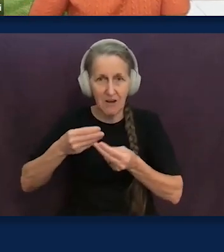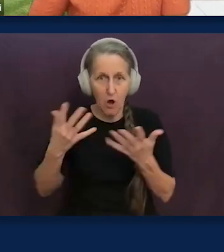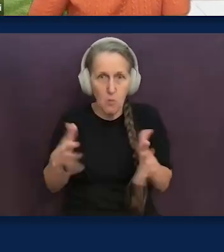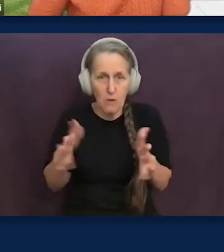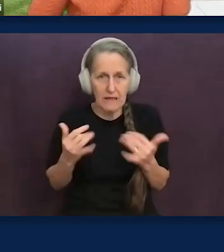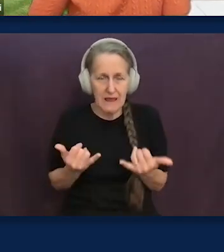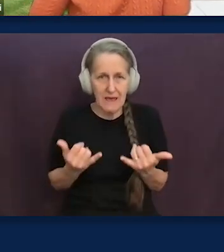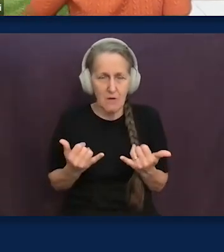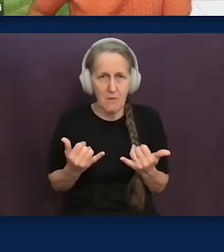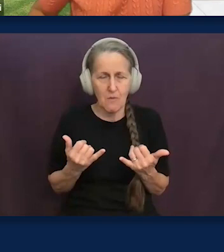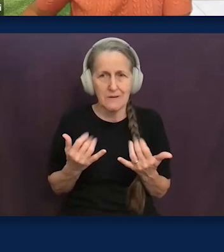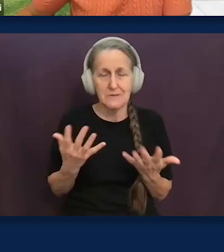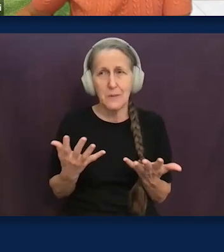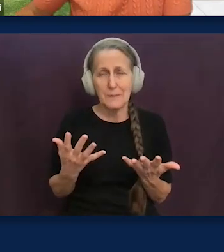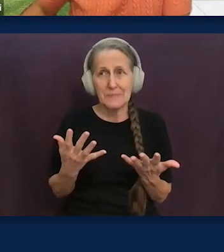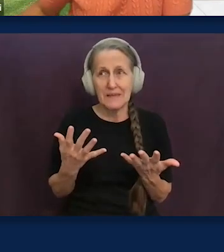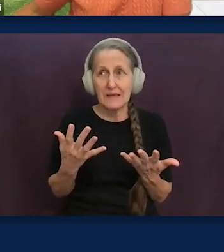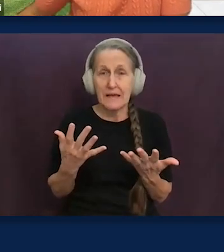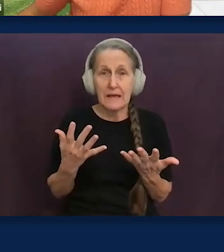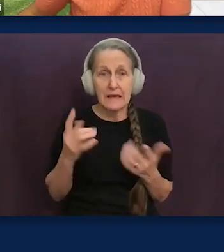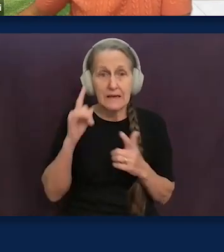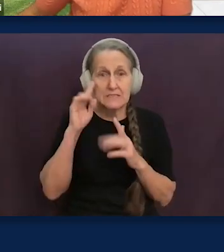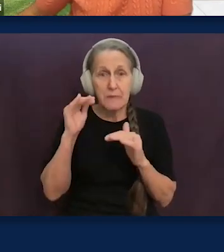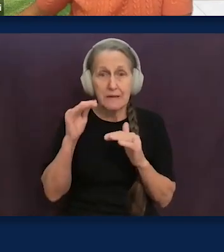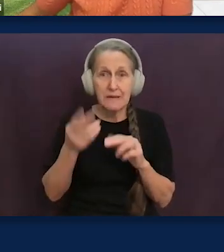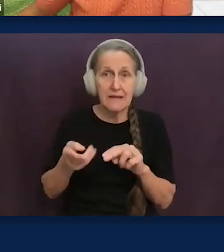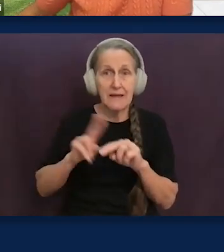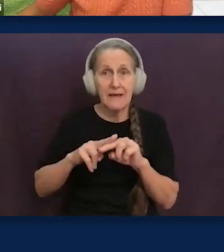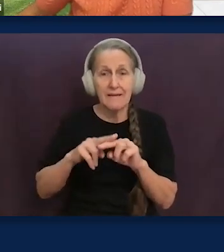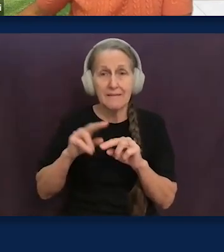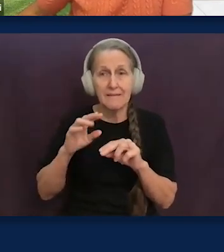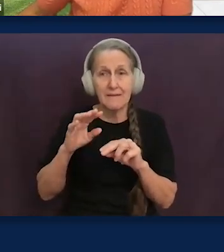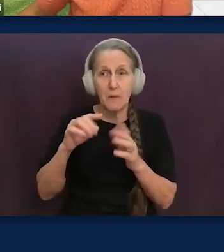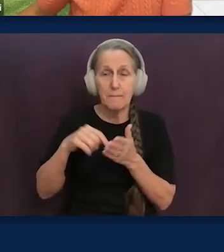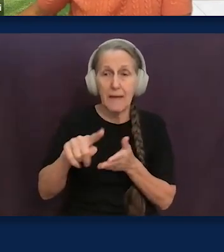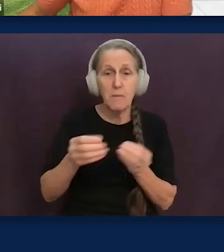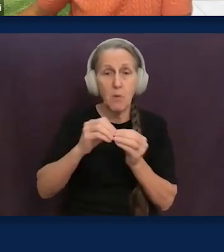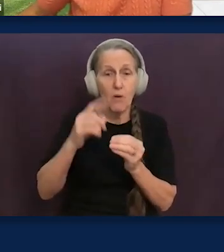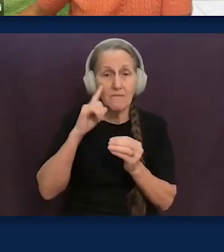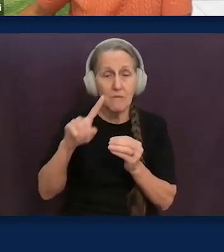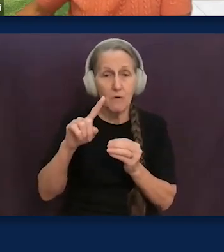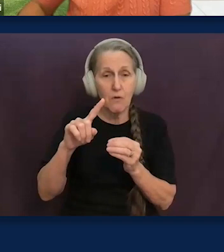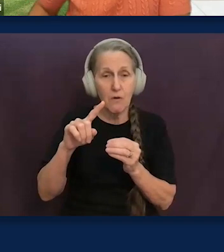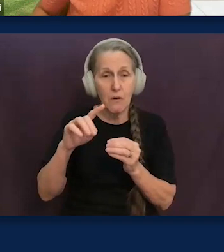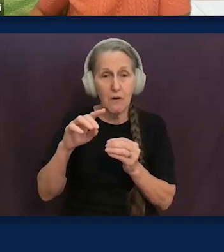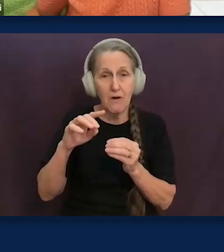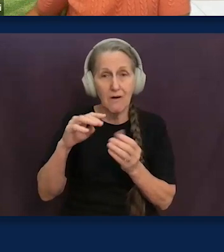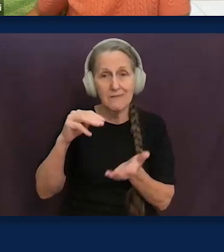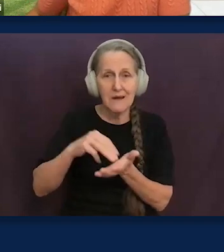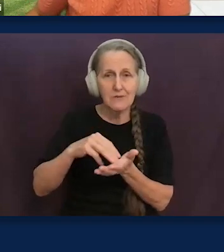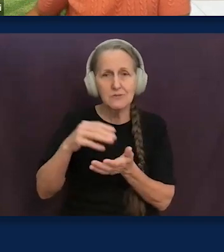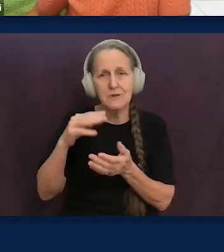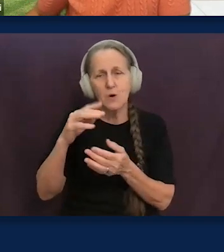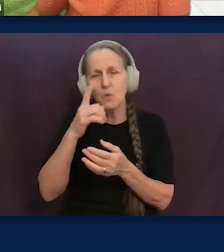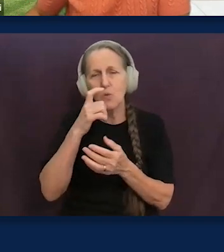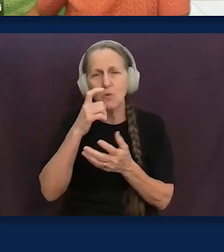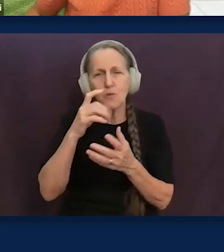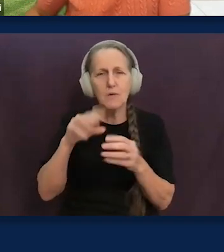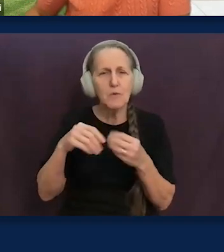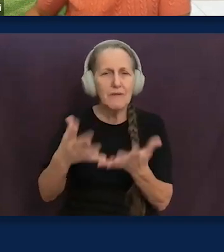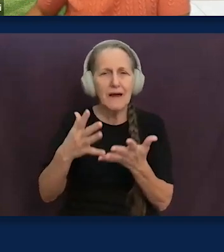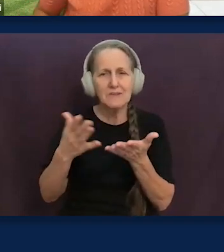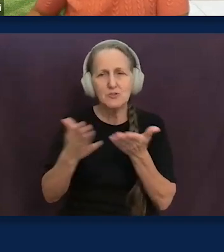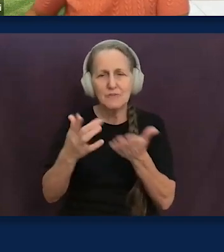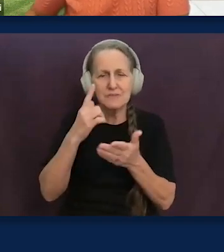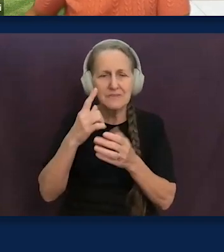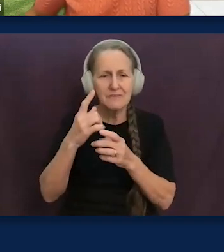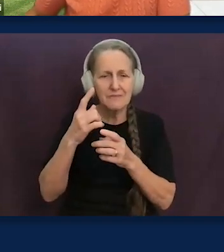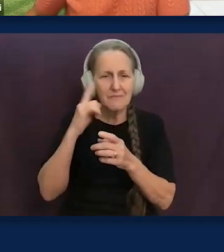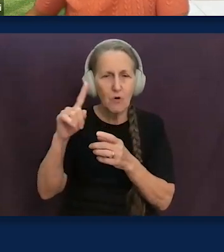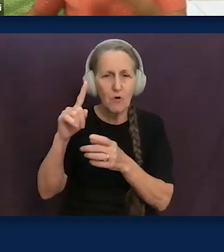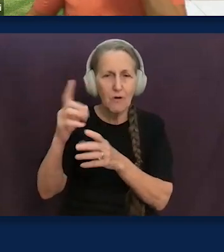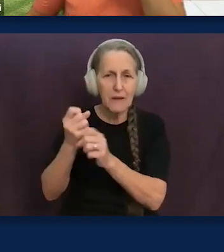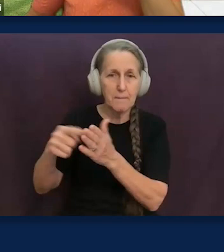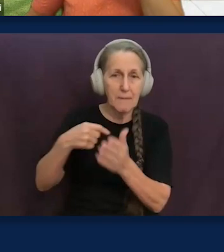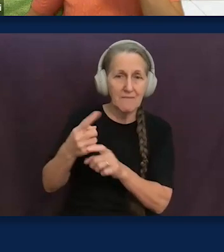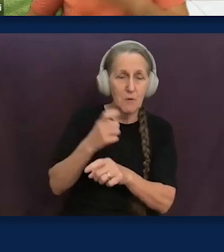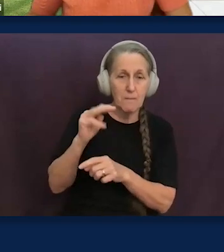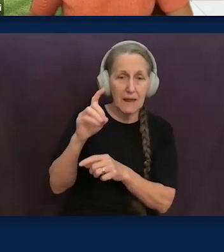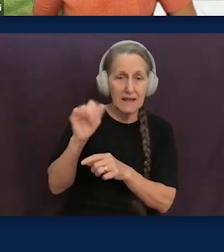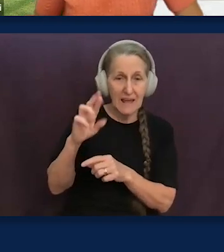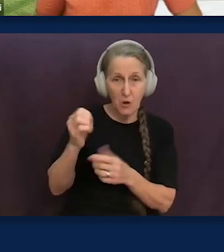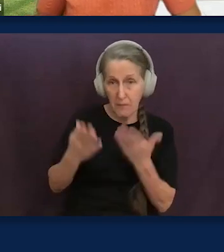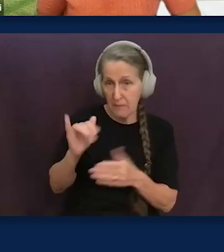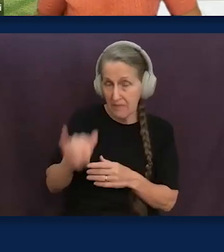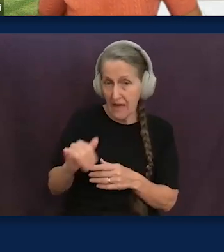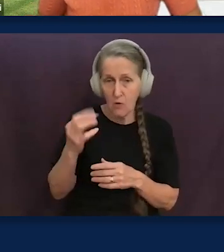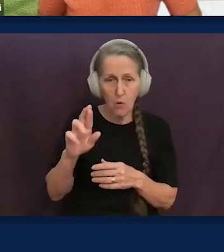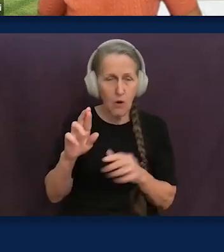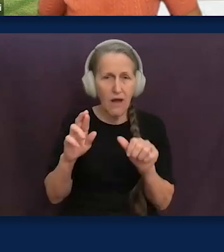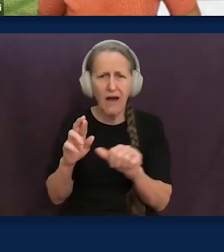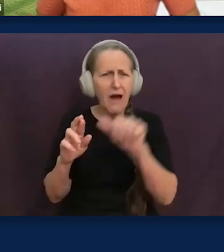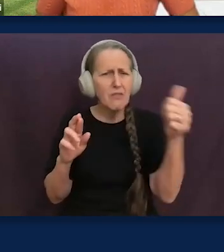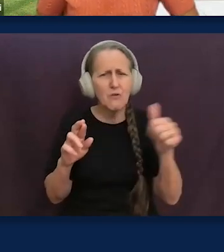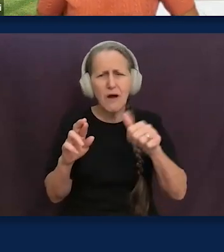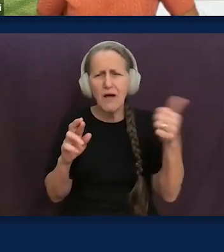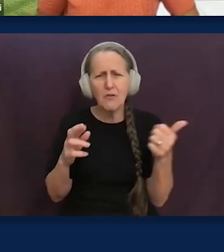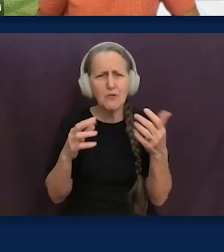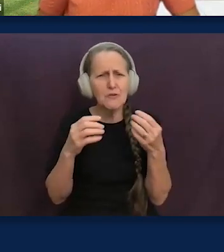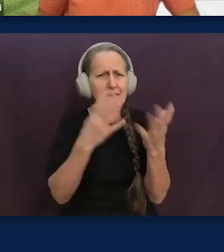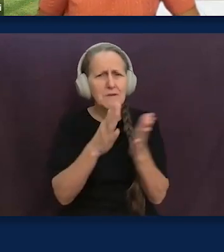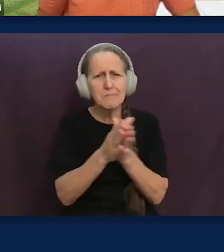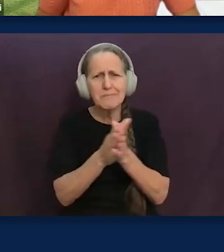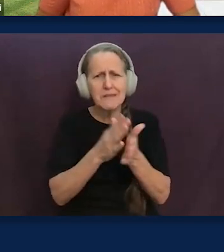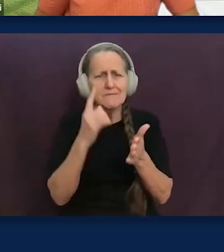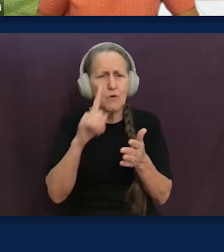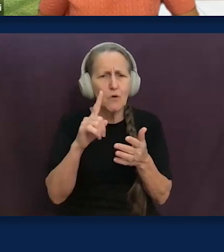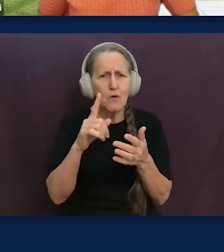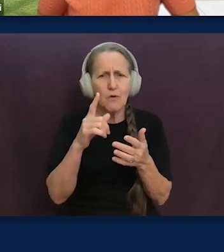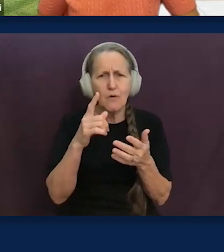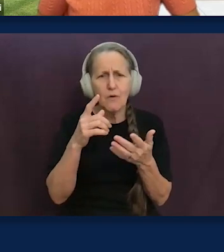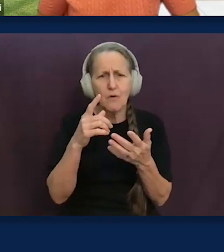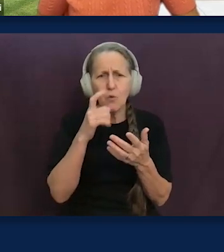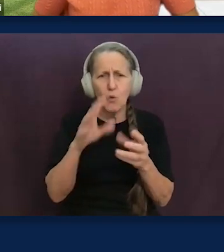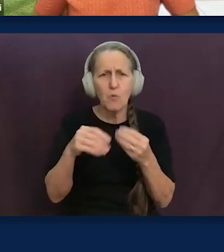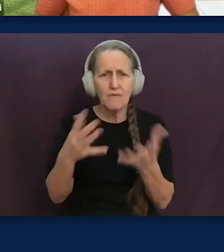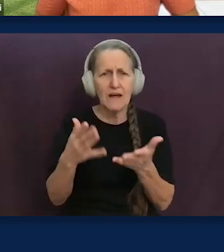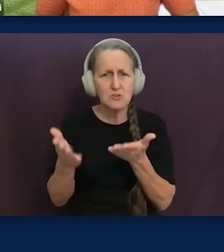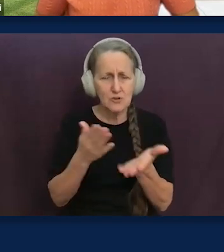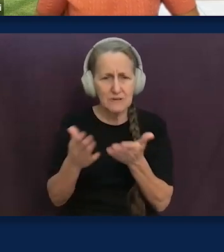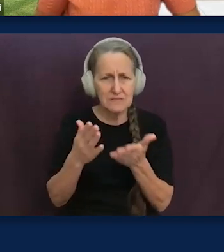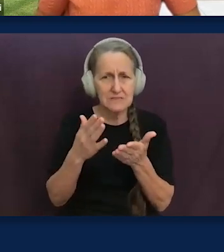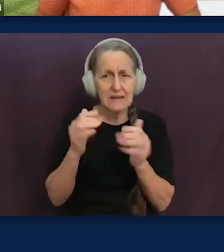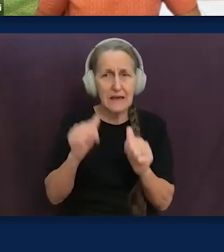So, increasing the fee for providers, Medicare providers, I'm not sure if it's sustainable or not. That would be one way. Or providing other incentives for providers to accept Medicare beneficiaries.